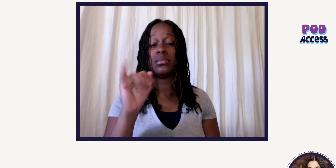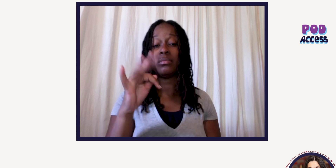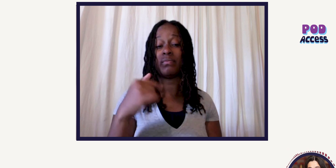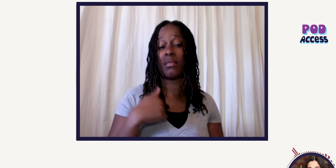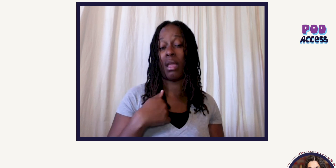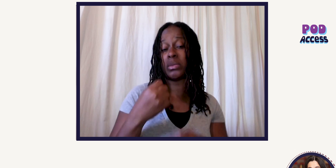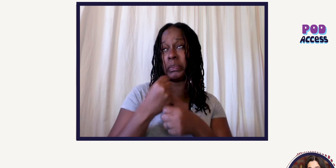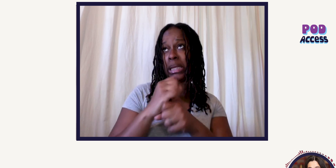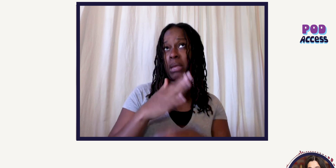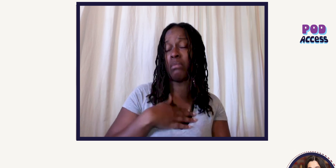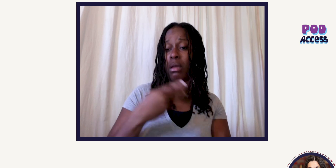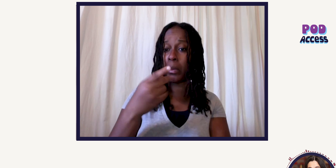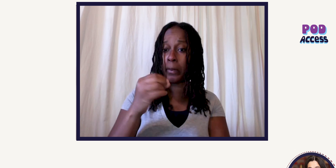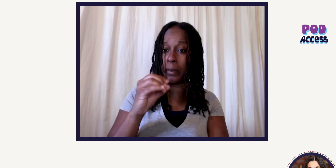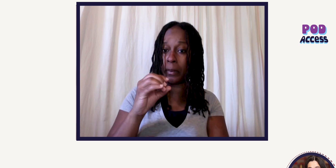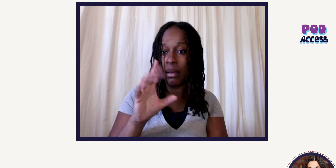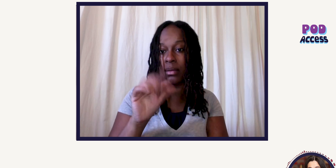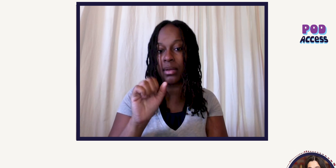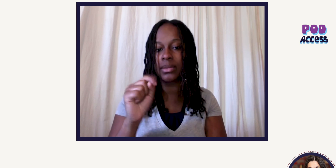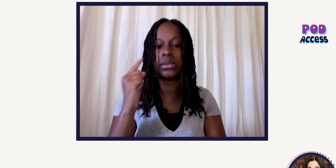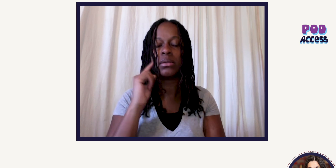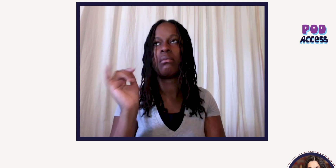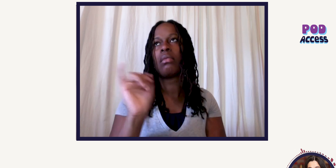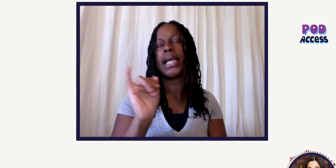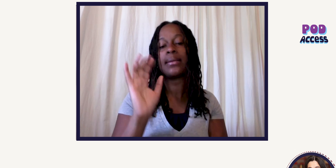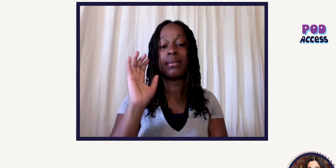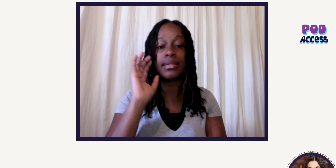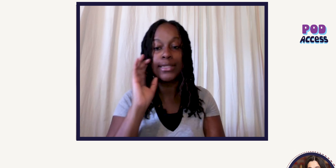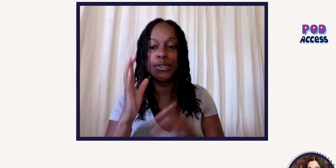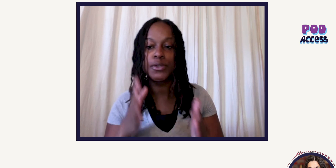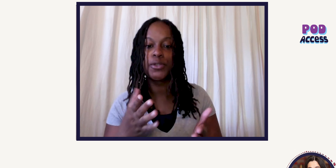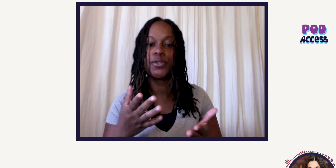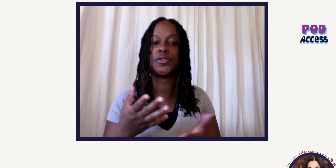If I was to make my podcast sound like the listener’s